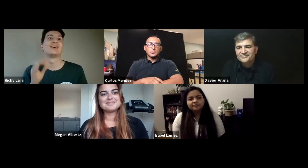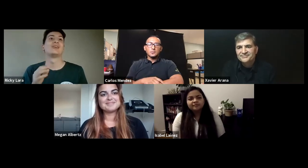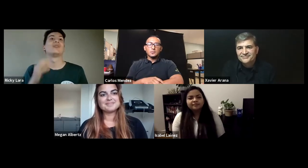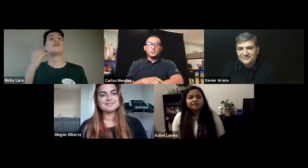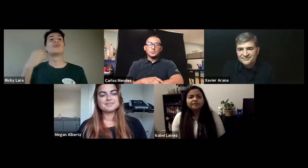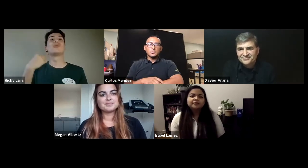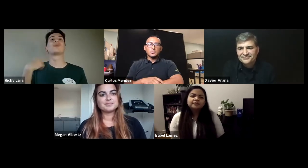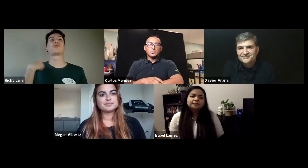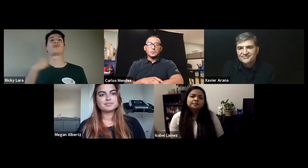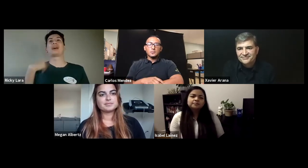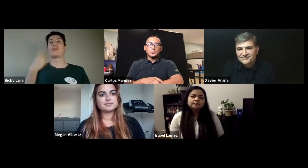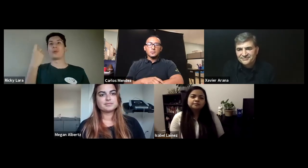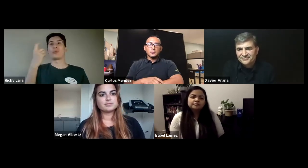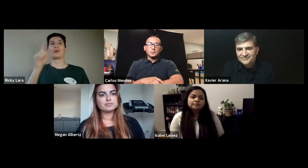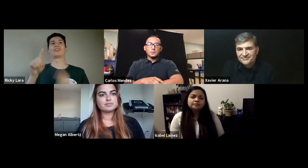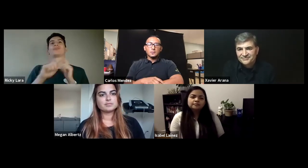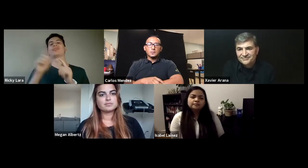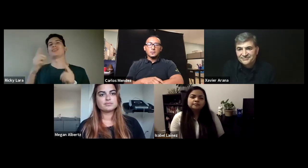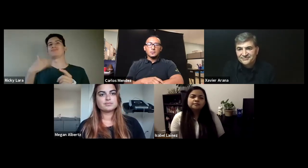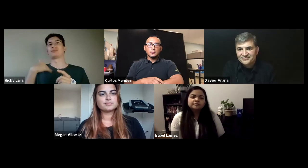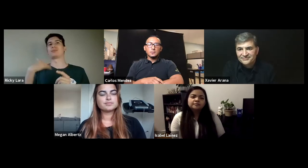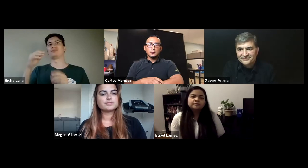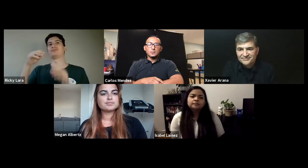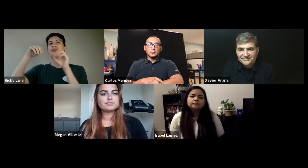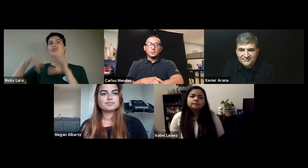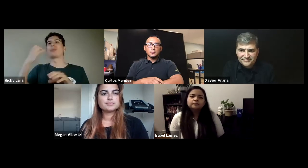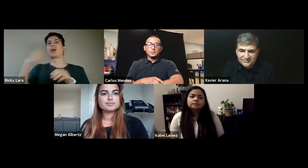you know, check the... the class courses.